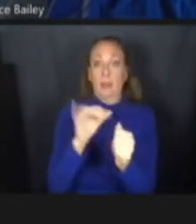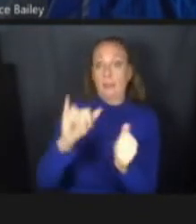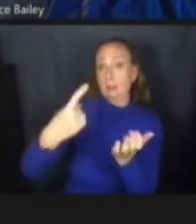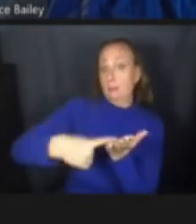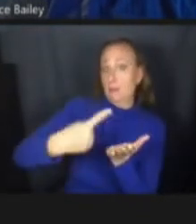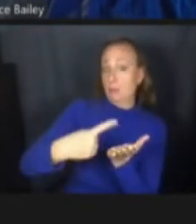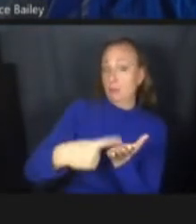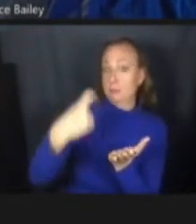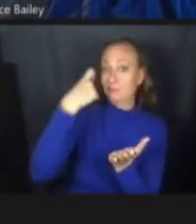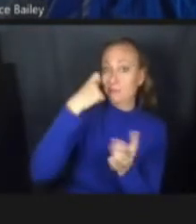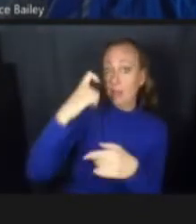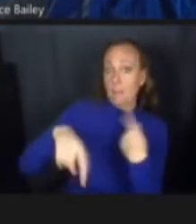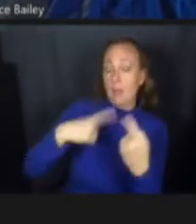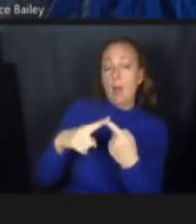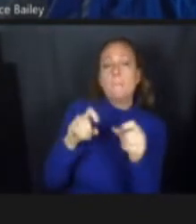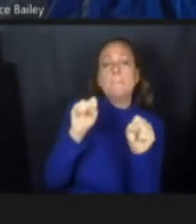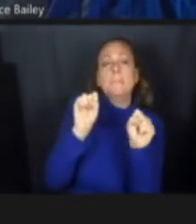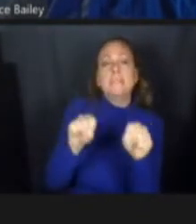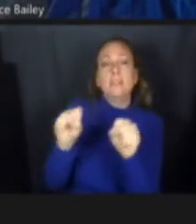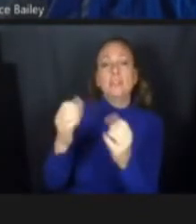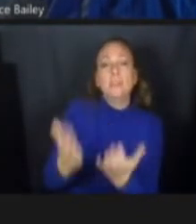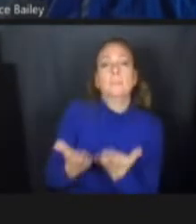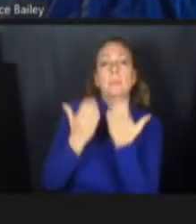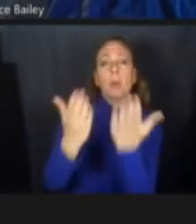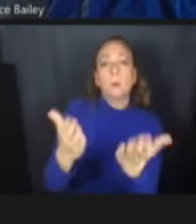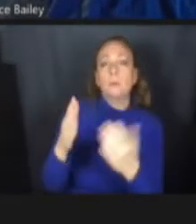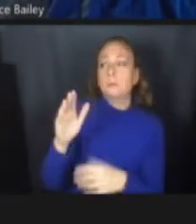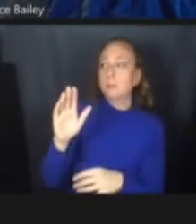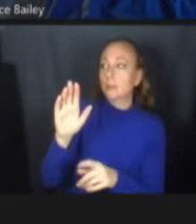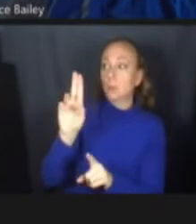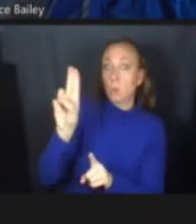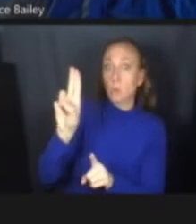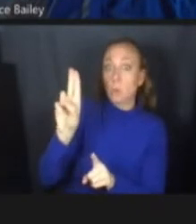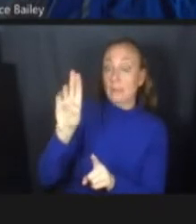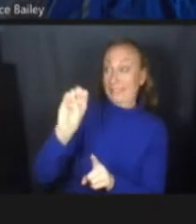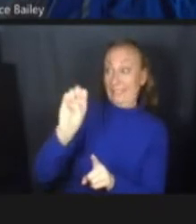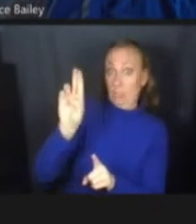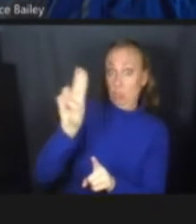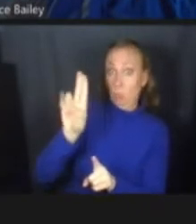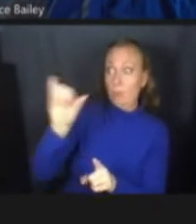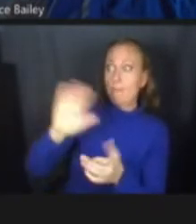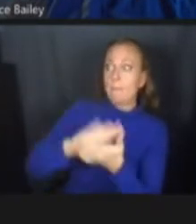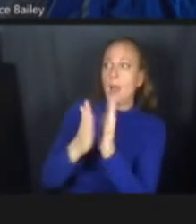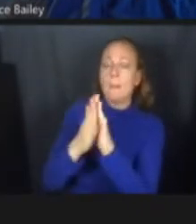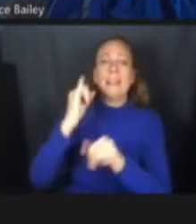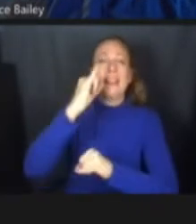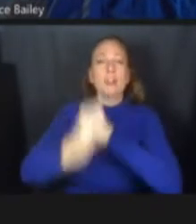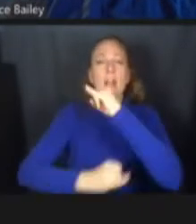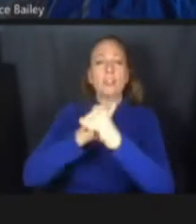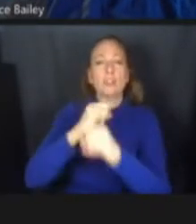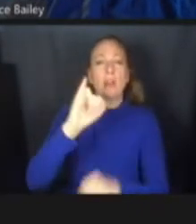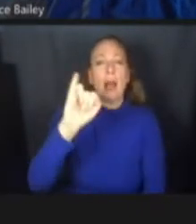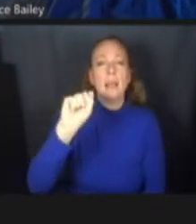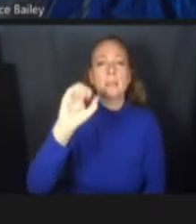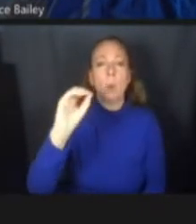about potentially proposing the European standard as an international ISO standard. That discussion is ongoing.